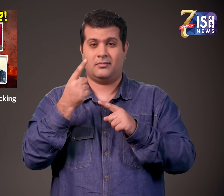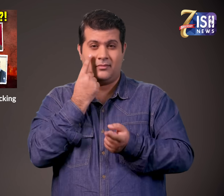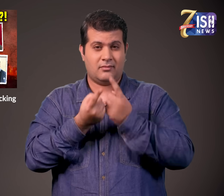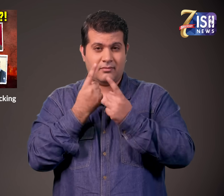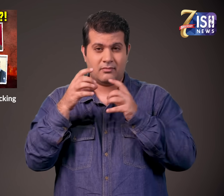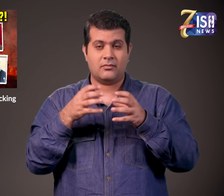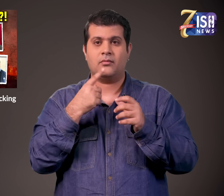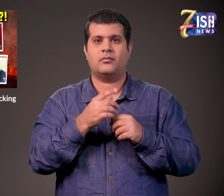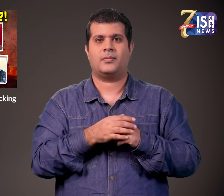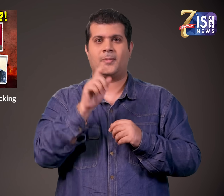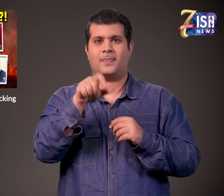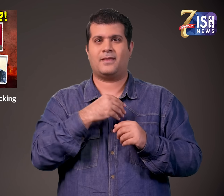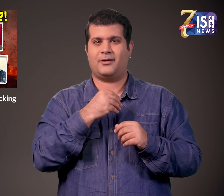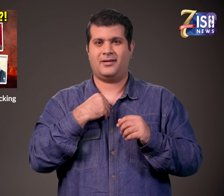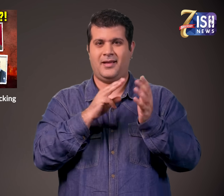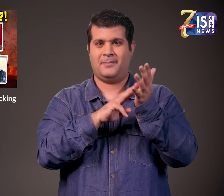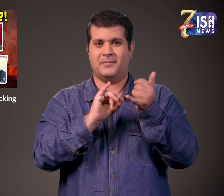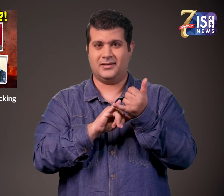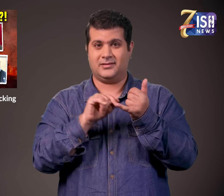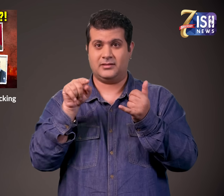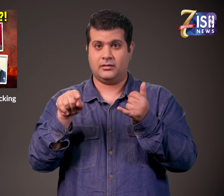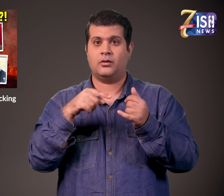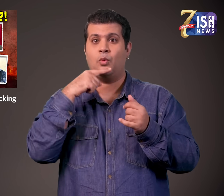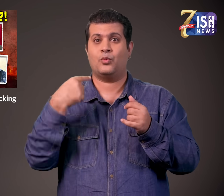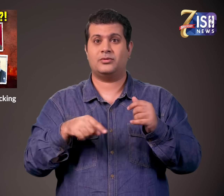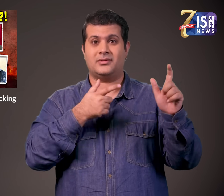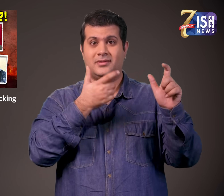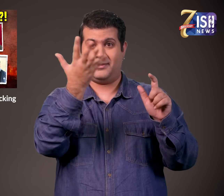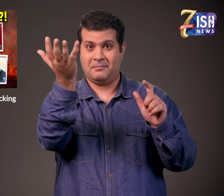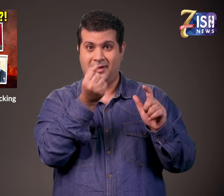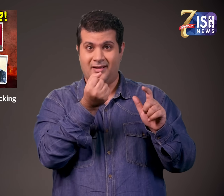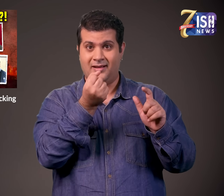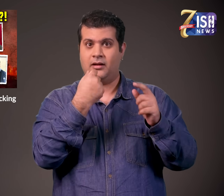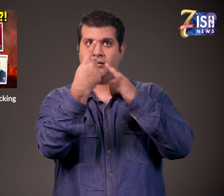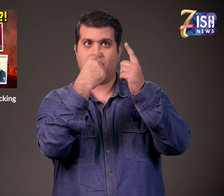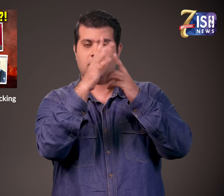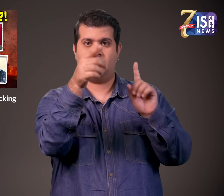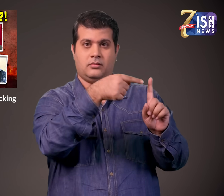Investigators revealed that with the help of a contact connected to 'Madam surgeon',